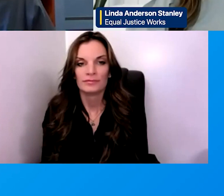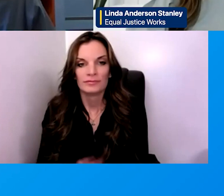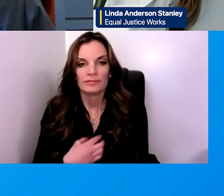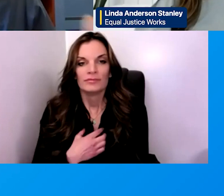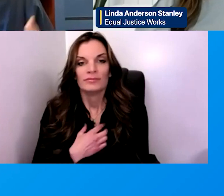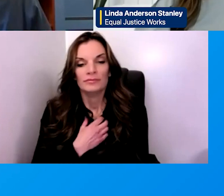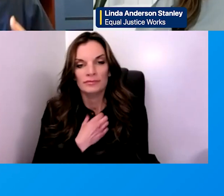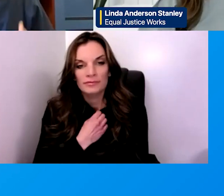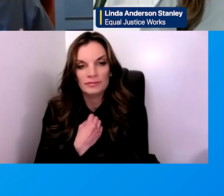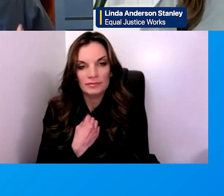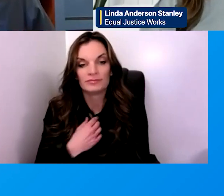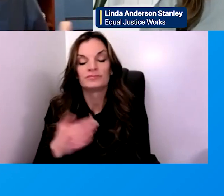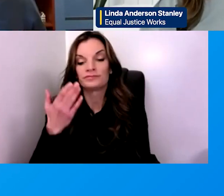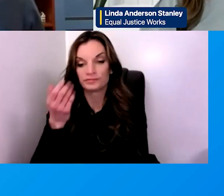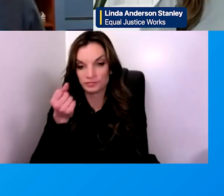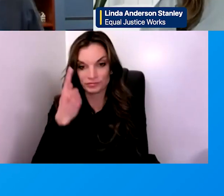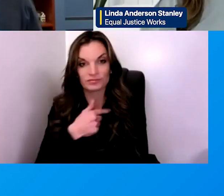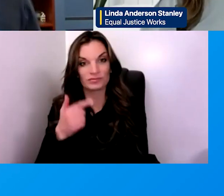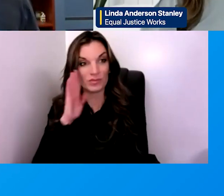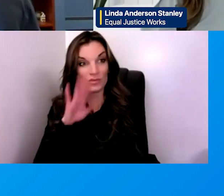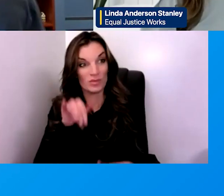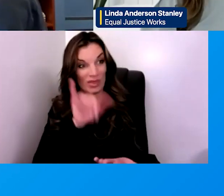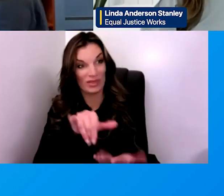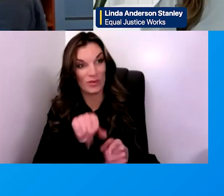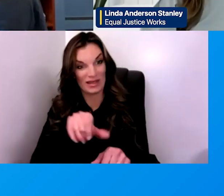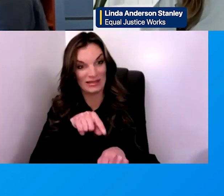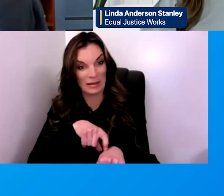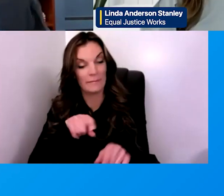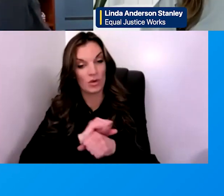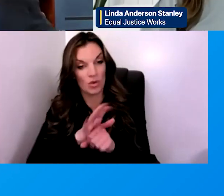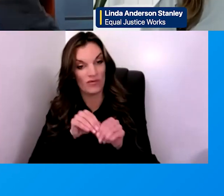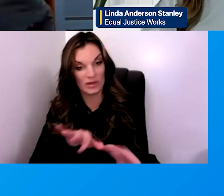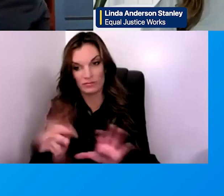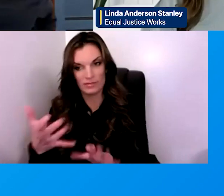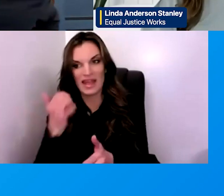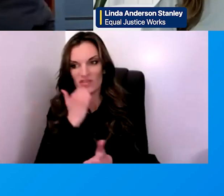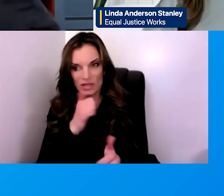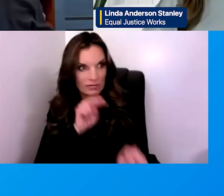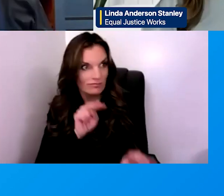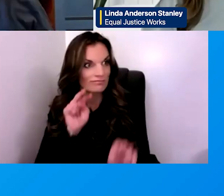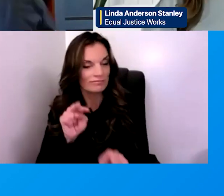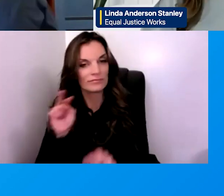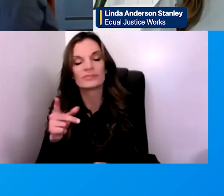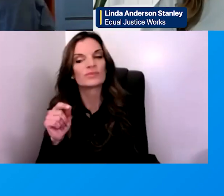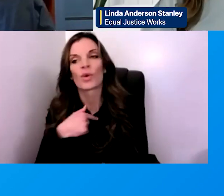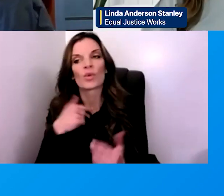that, because every day mattered, we sought a preliminary injunction. And we, you know, asked for a